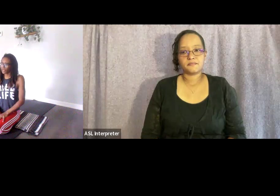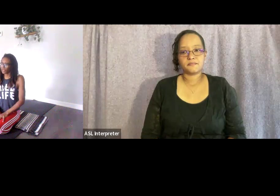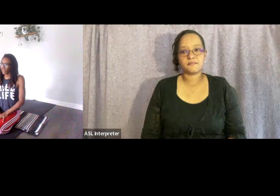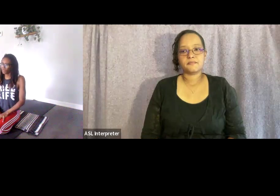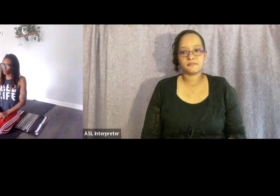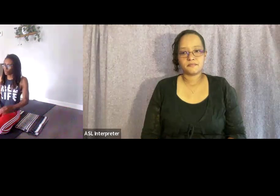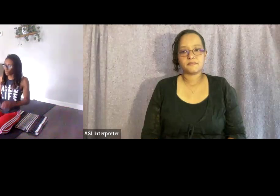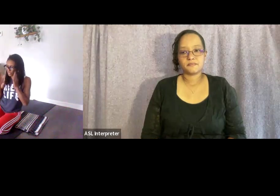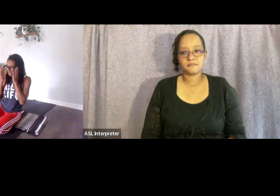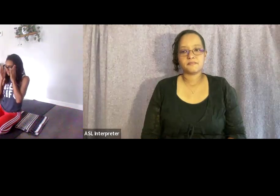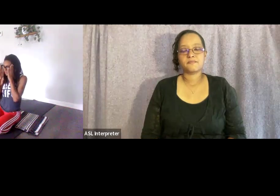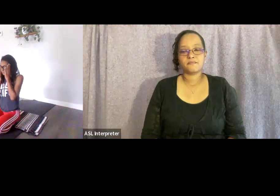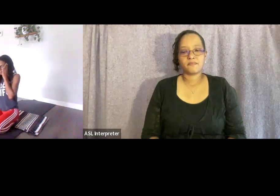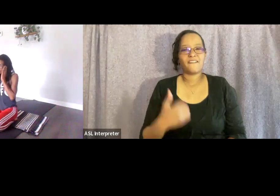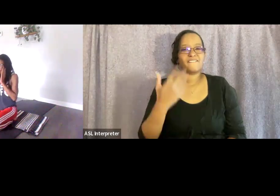Let's take five more breaths here.